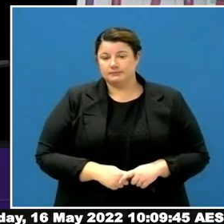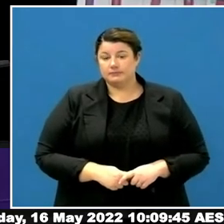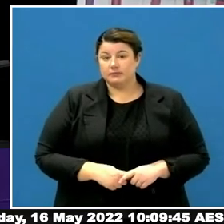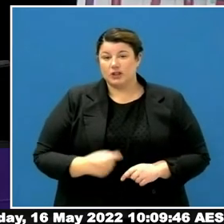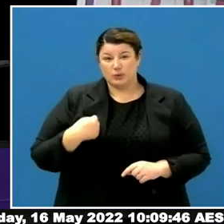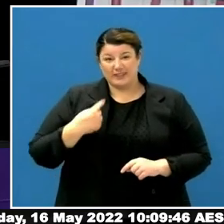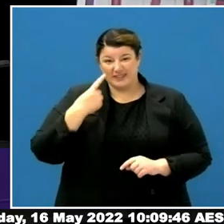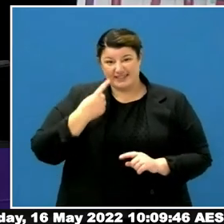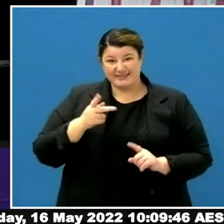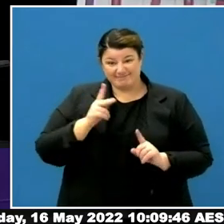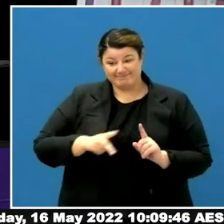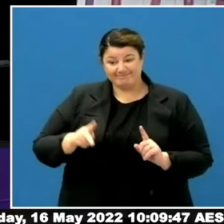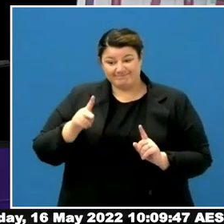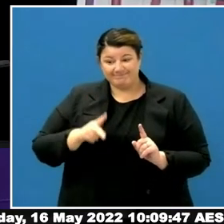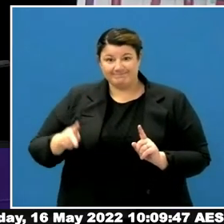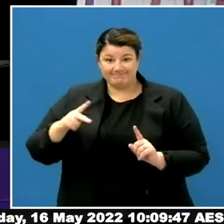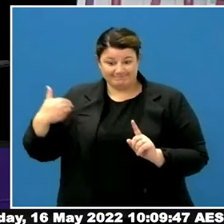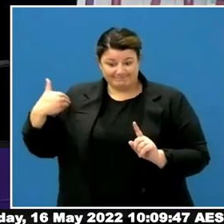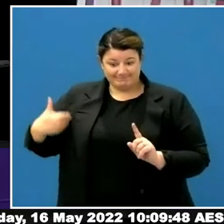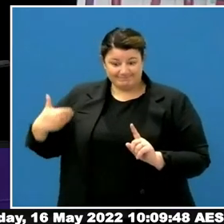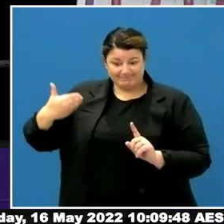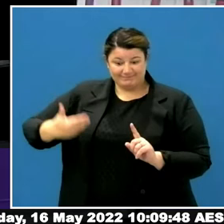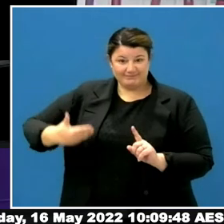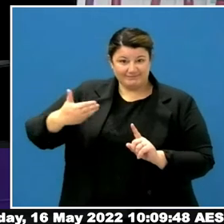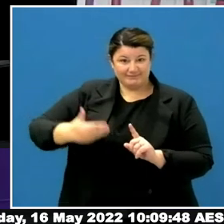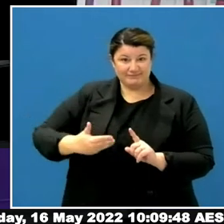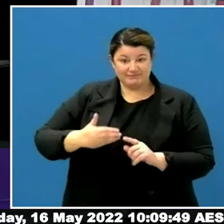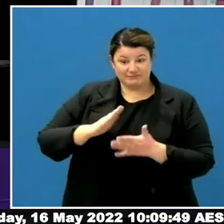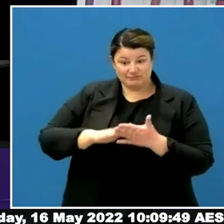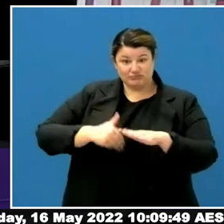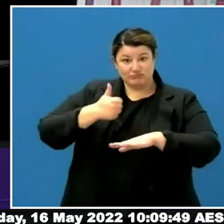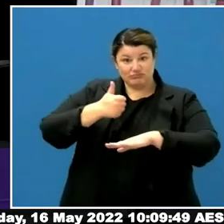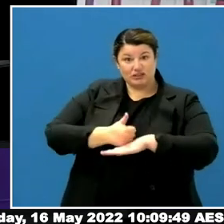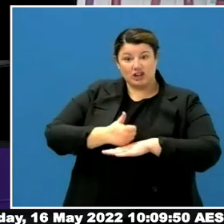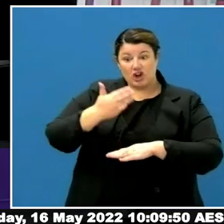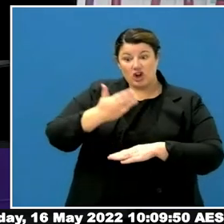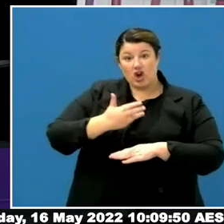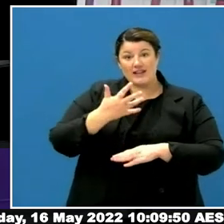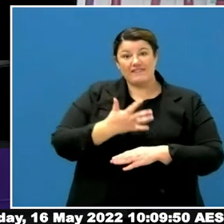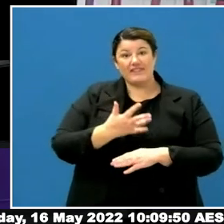become familiar. It was established in 1952 as a charity under the name of the